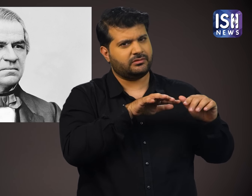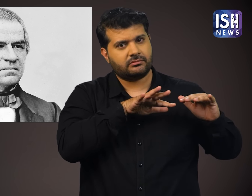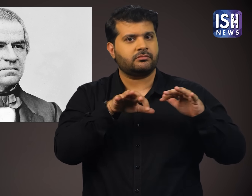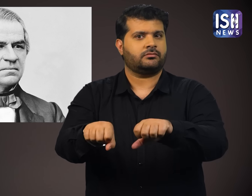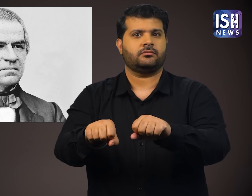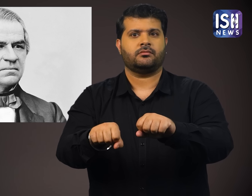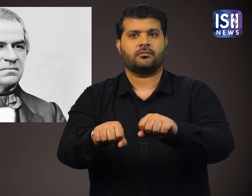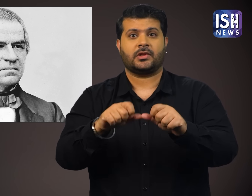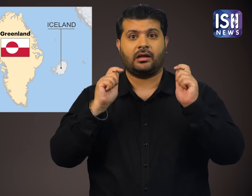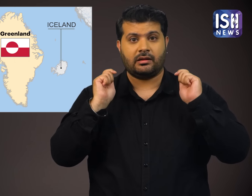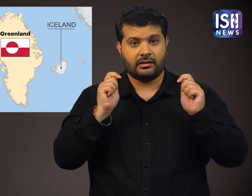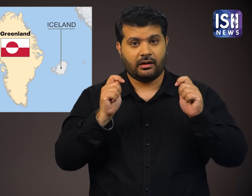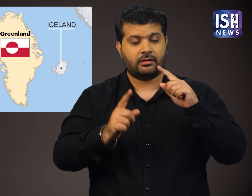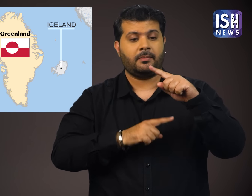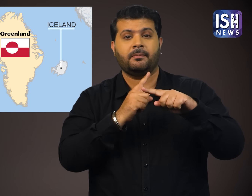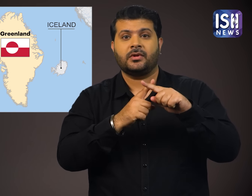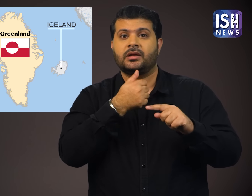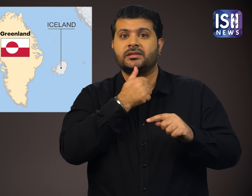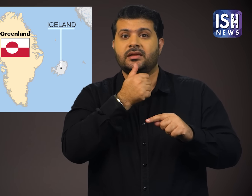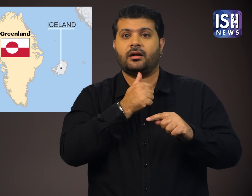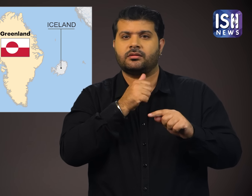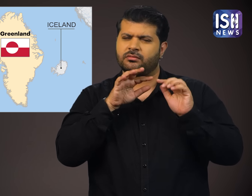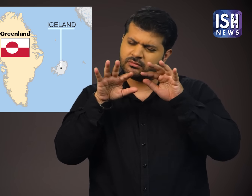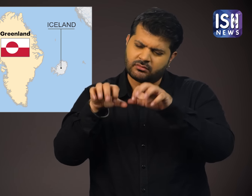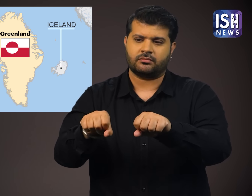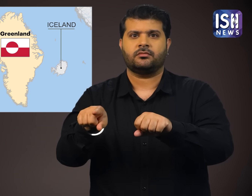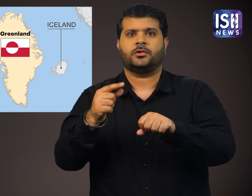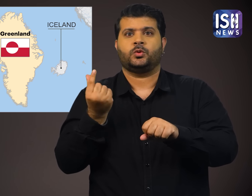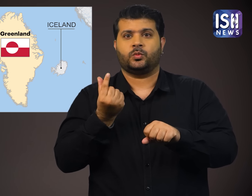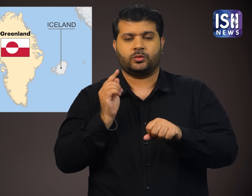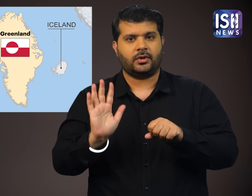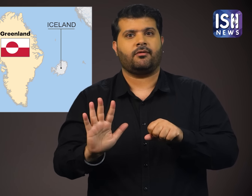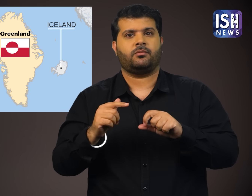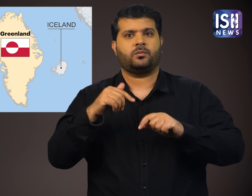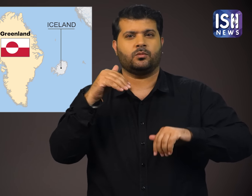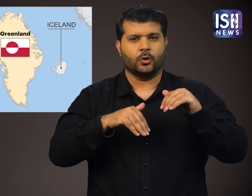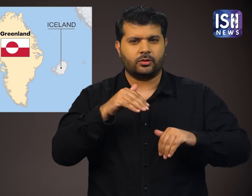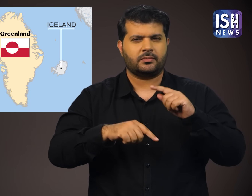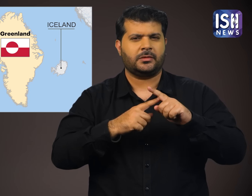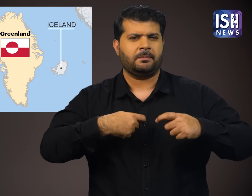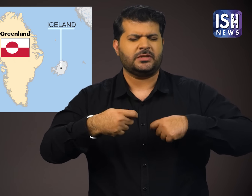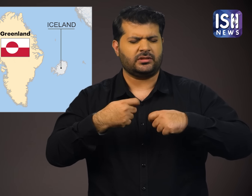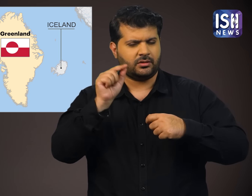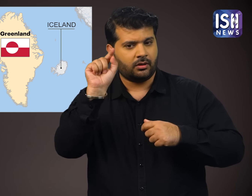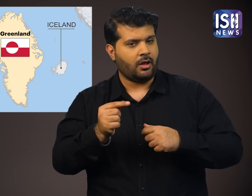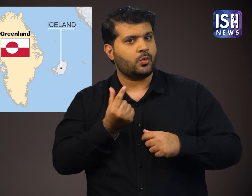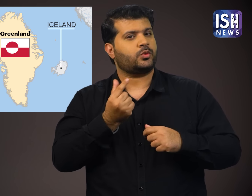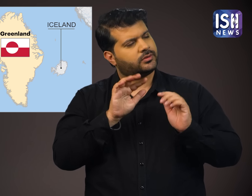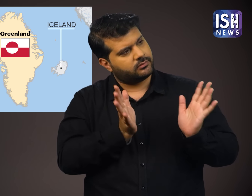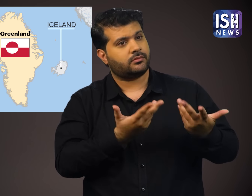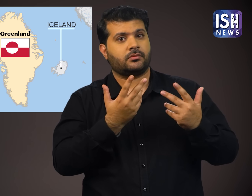take over Greenland and Iceland for political and business reasons.